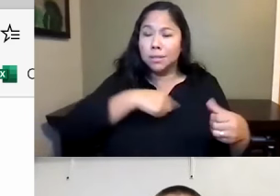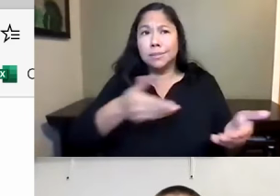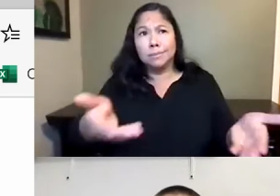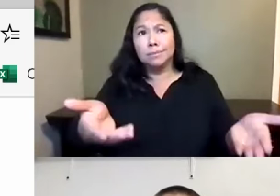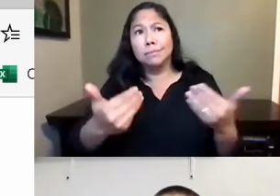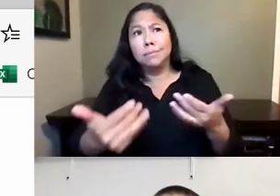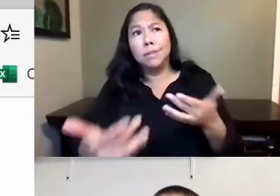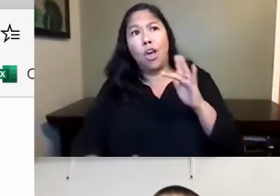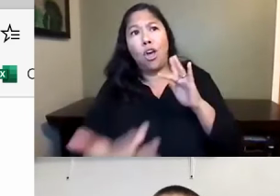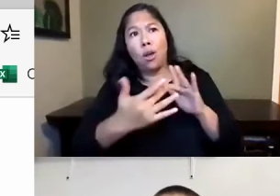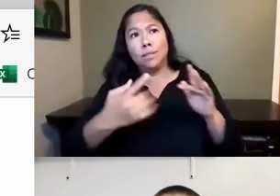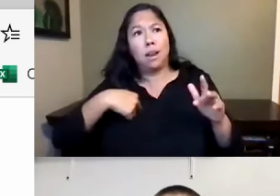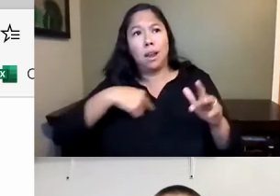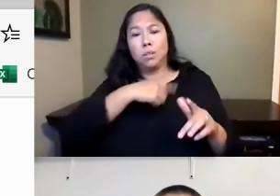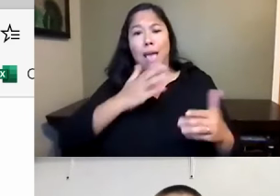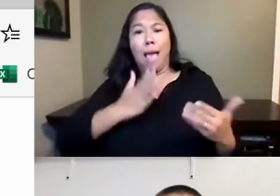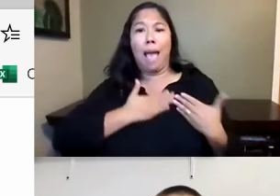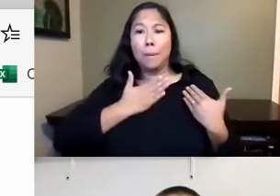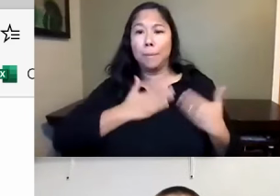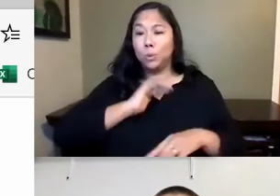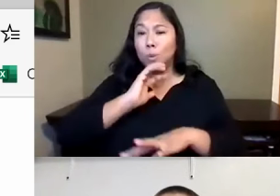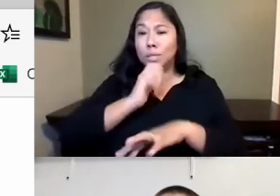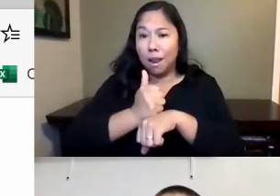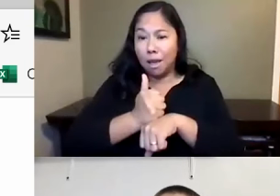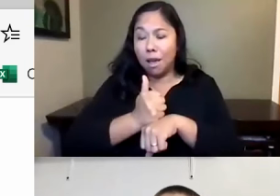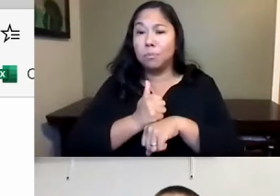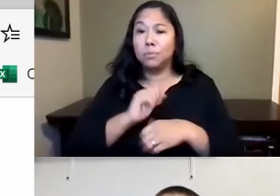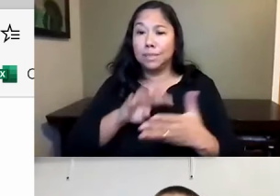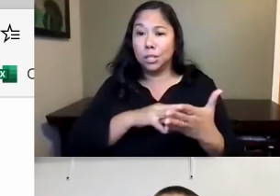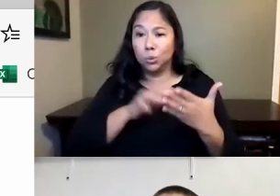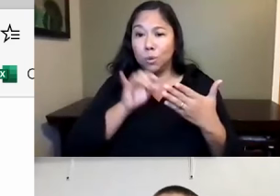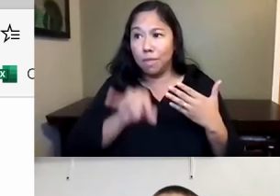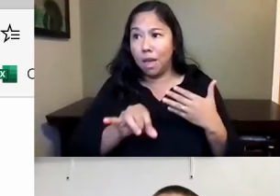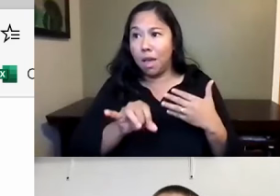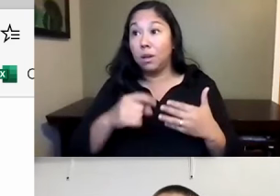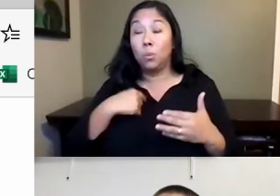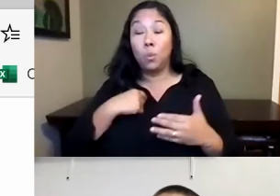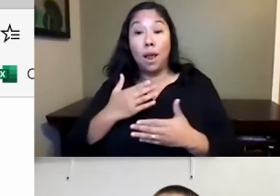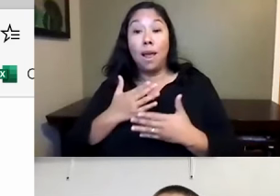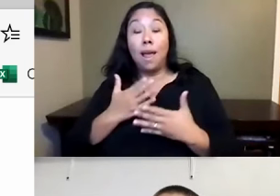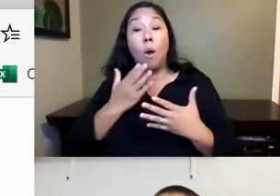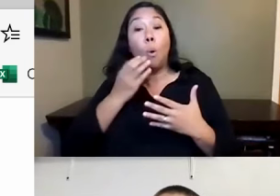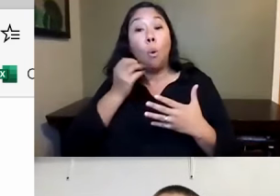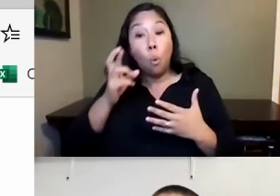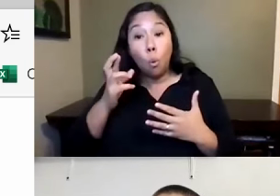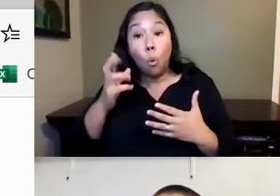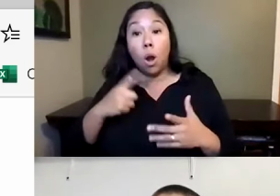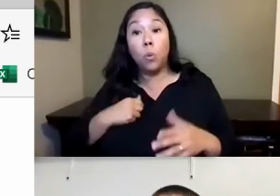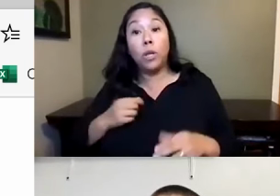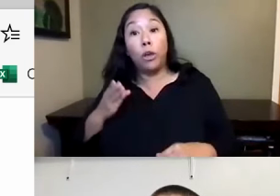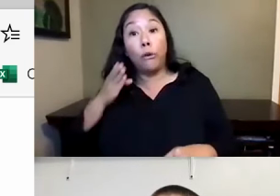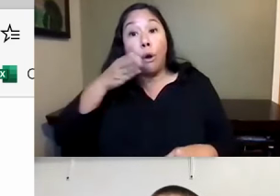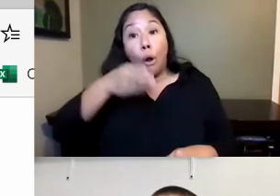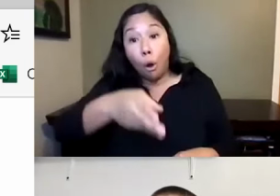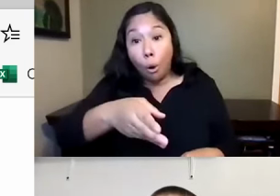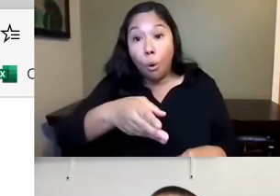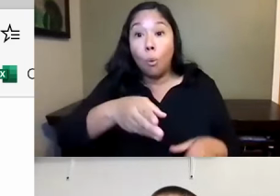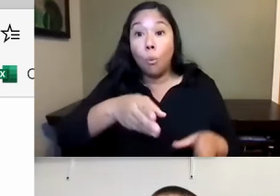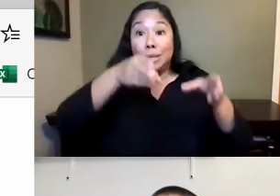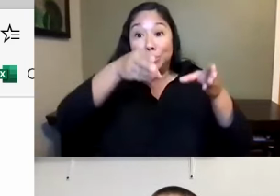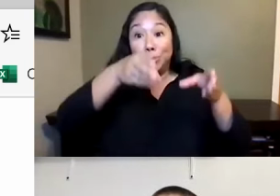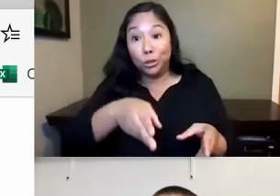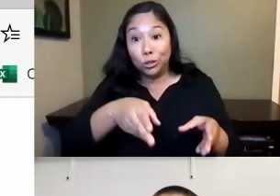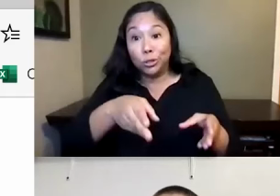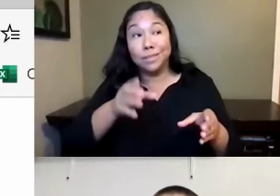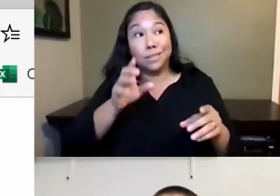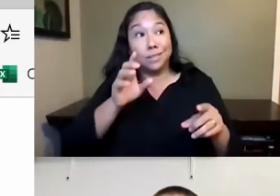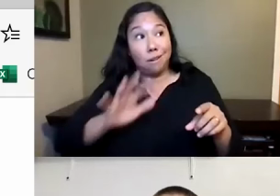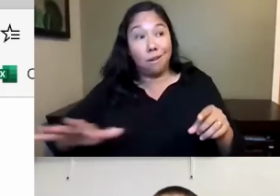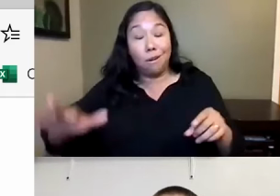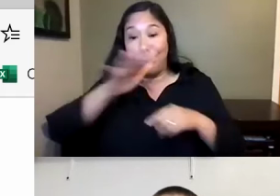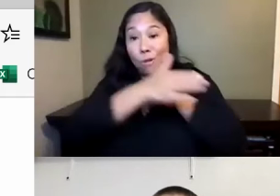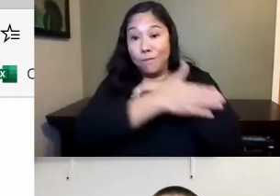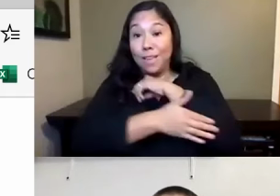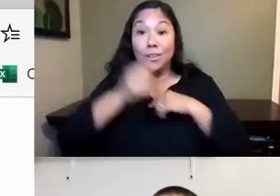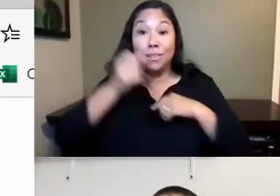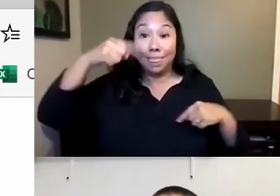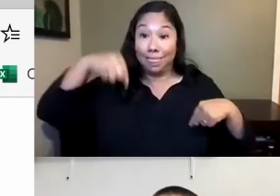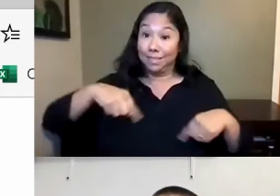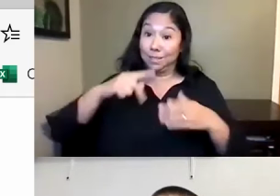We can also go in person throughout the county. We are a program that is able to provide in-person